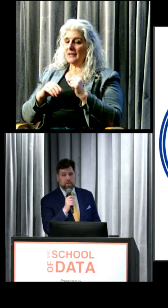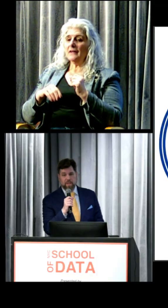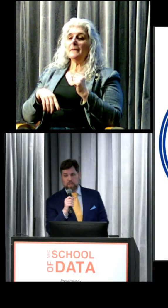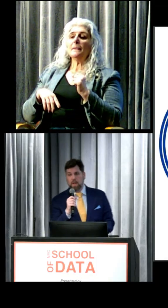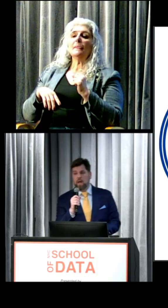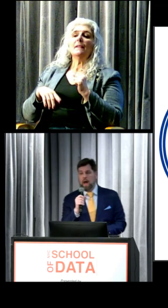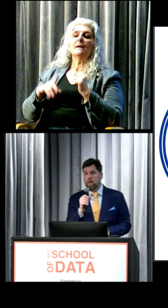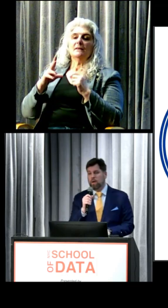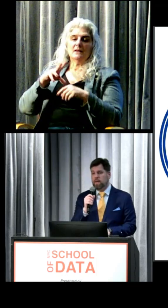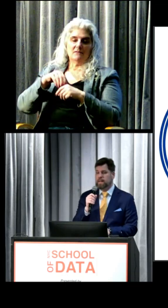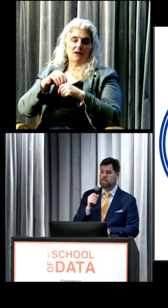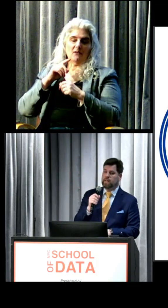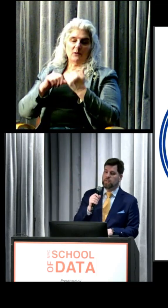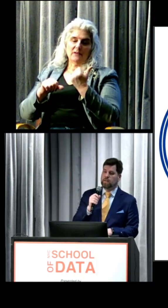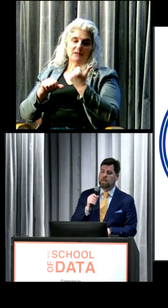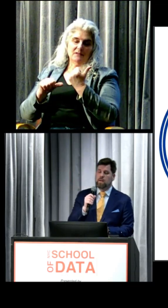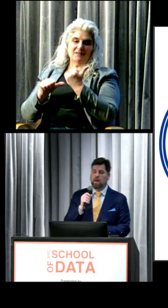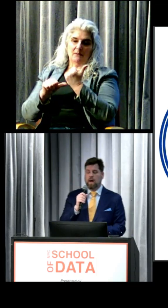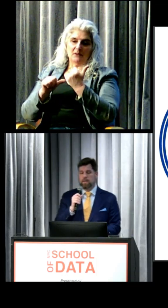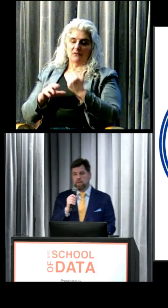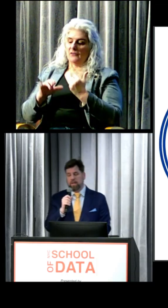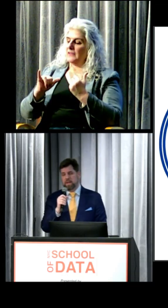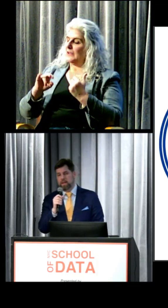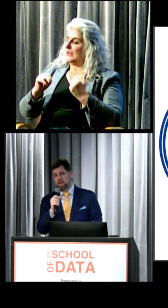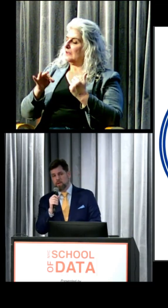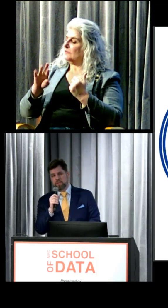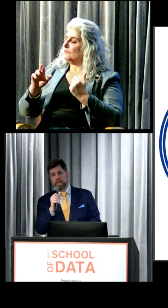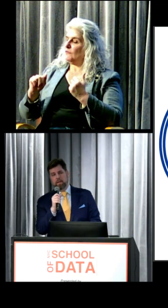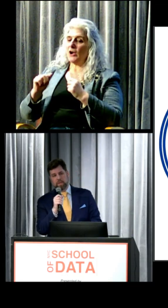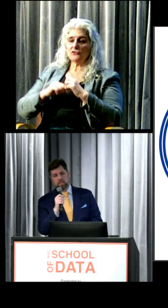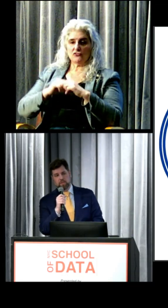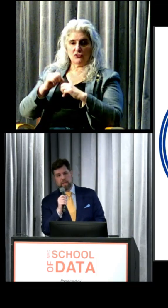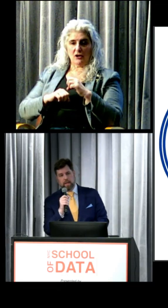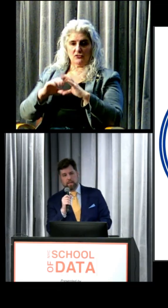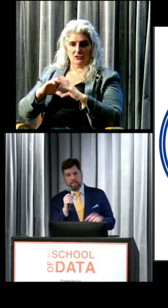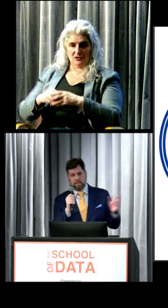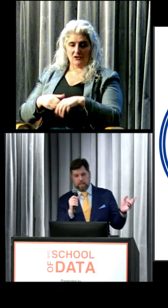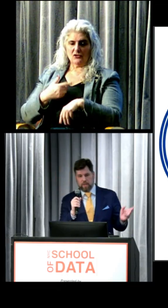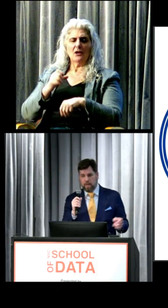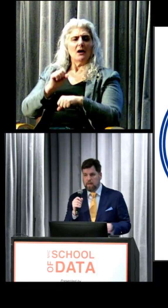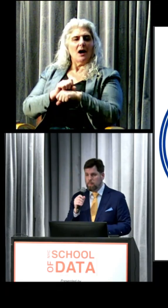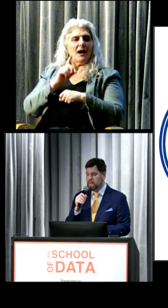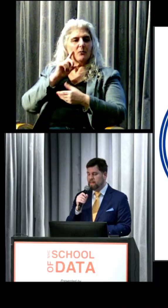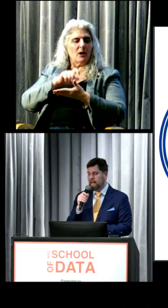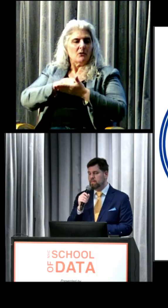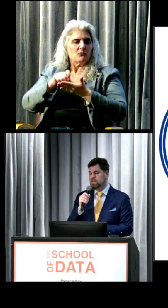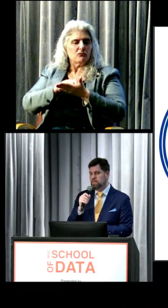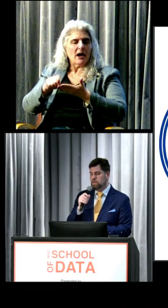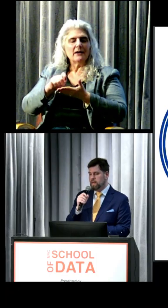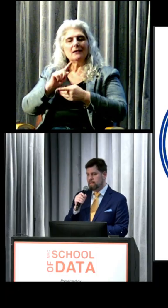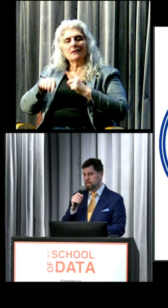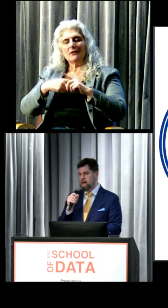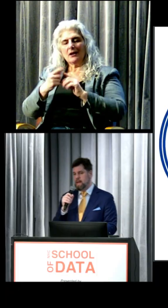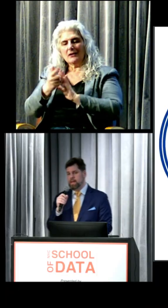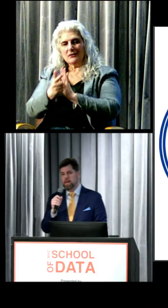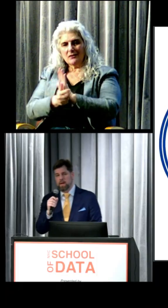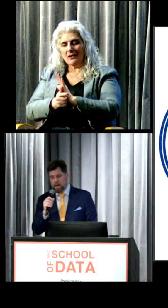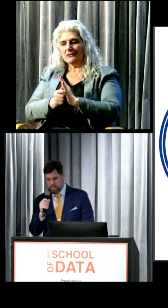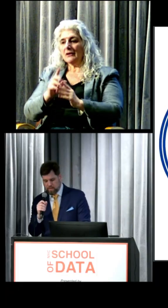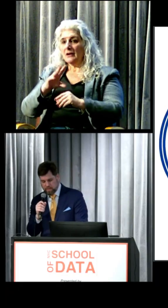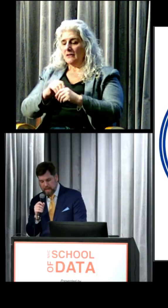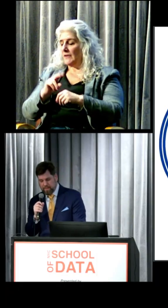So we create digital media at a variety of museums, such as NYSCI, zoos, corporate centers,